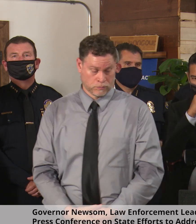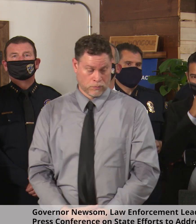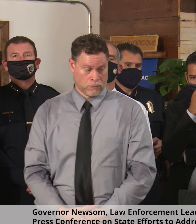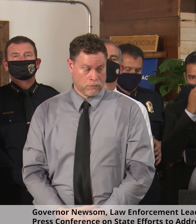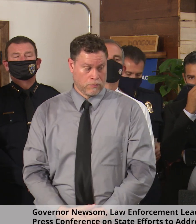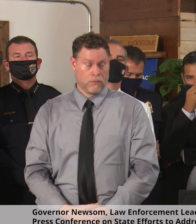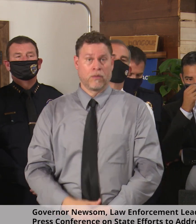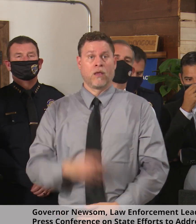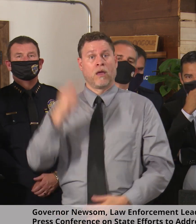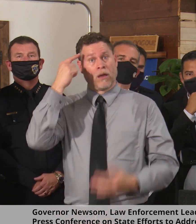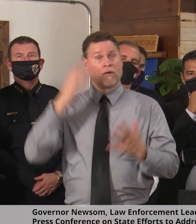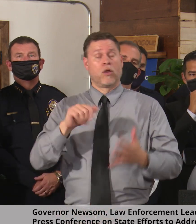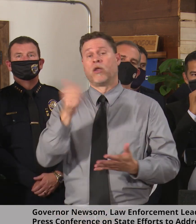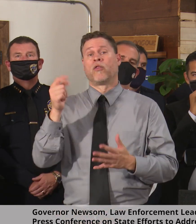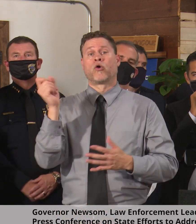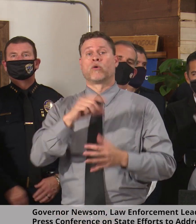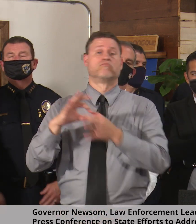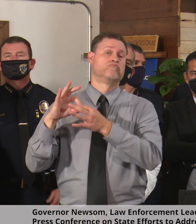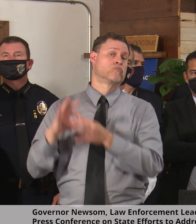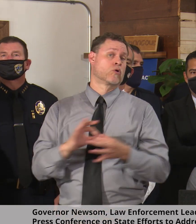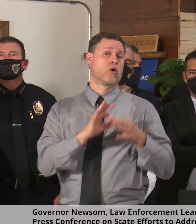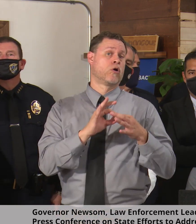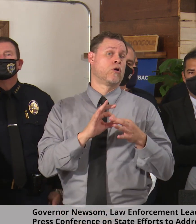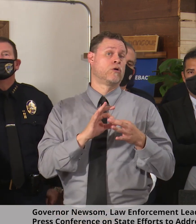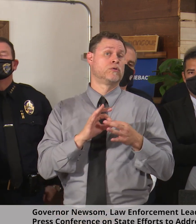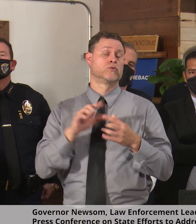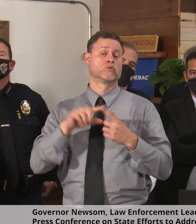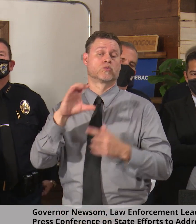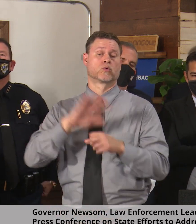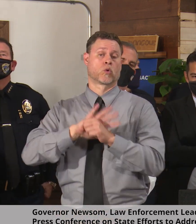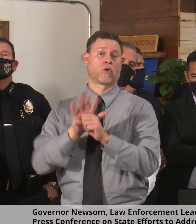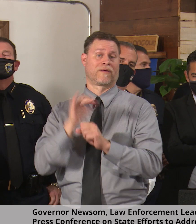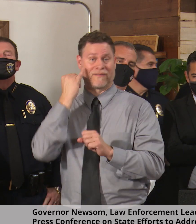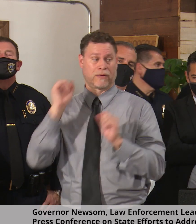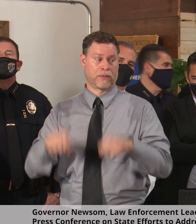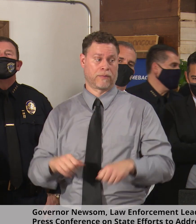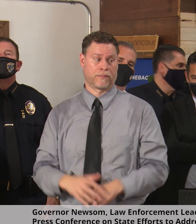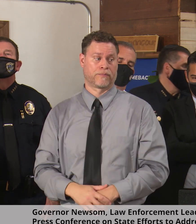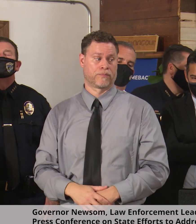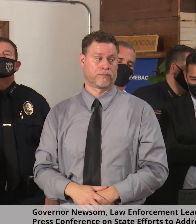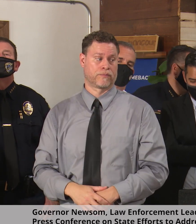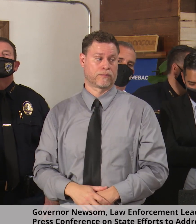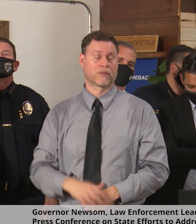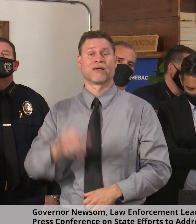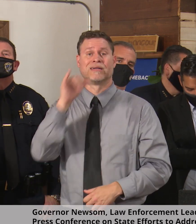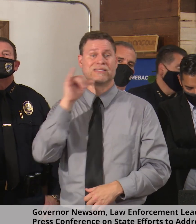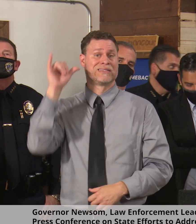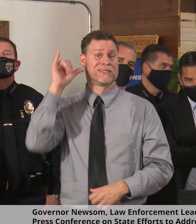and governor another question with regard to COVID if I may. Yesterday you said if we can